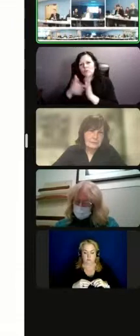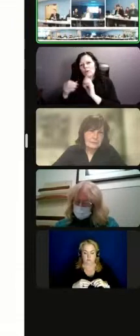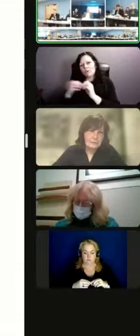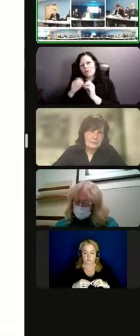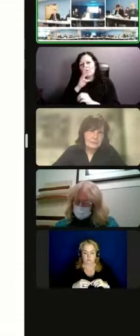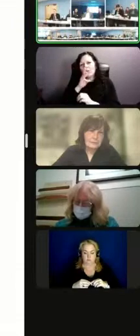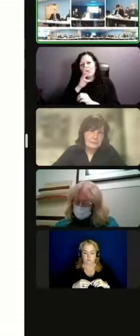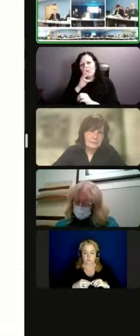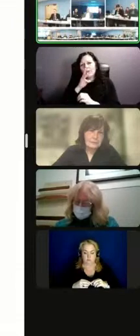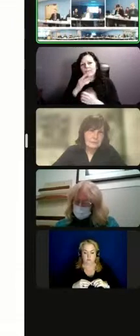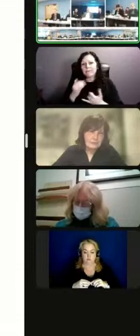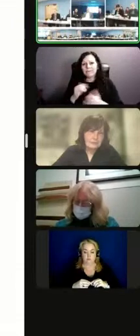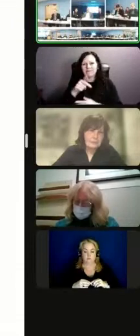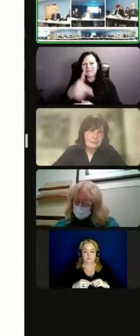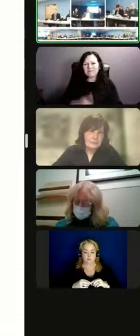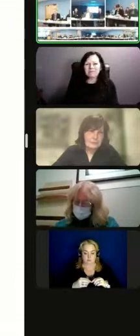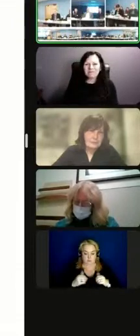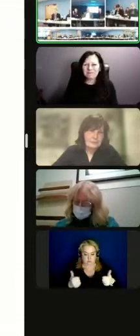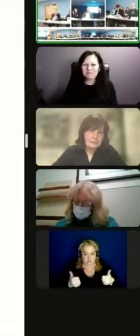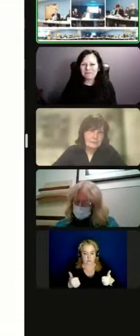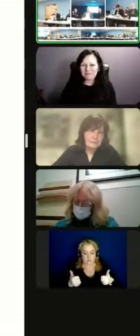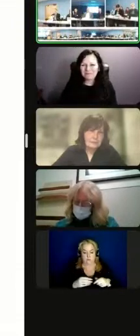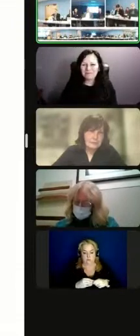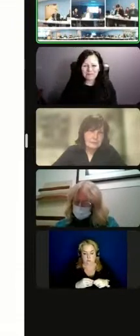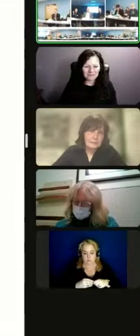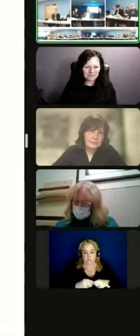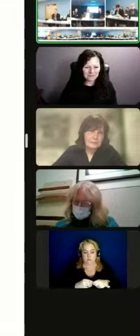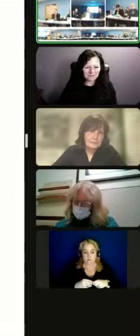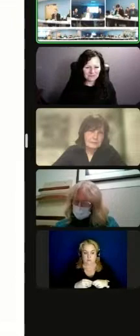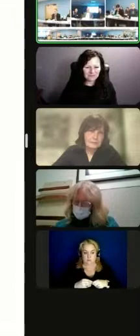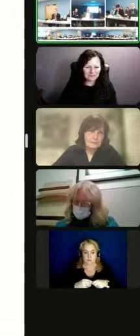YOU'RE GONNA HAVOME OF THAT BUT